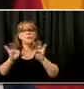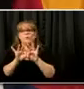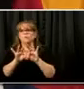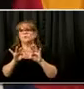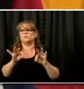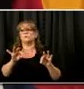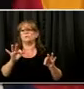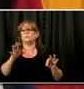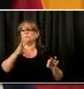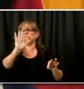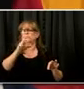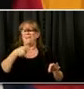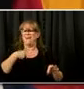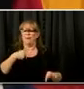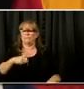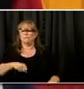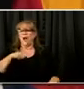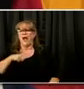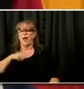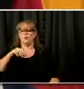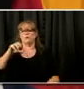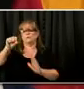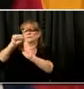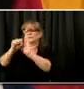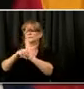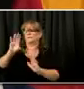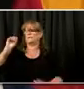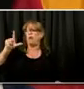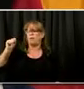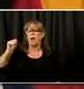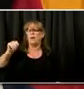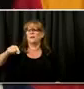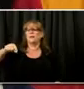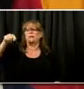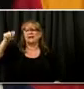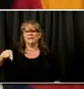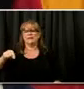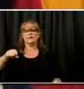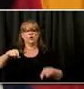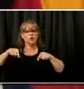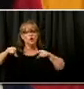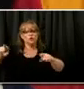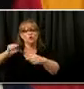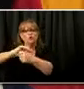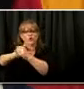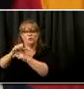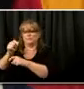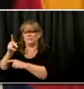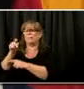framed this response to the pandemic as one of how do we respond to and protect our most vulnerable